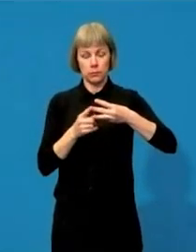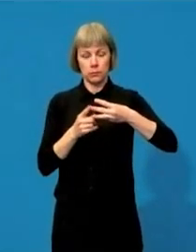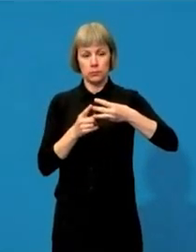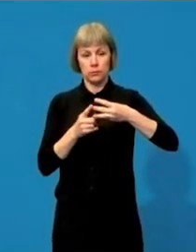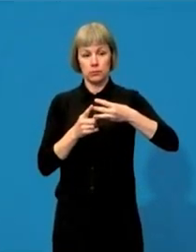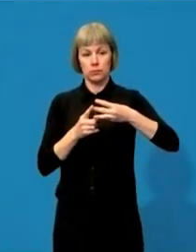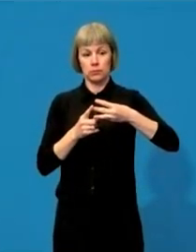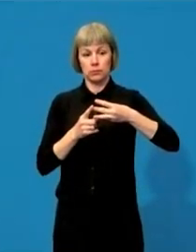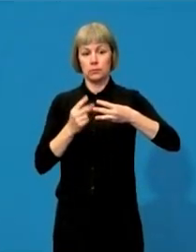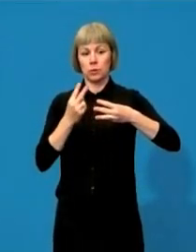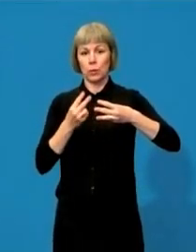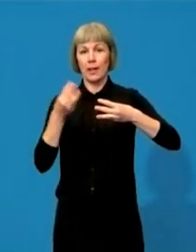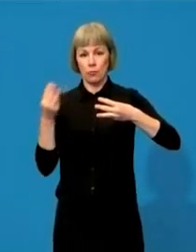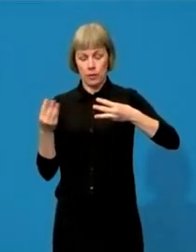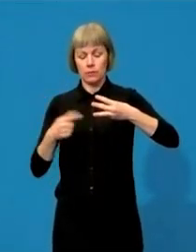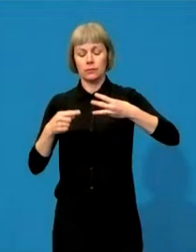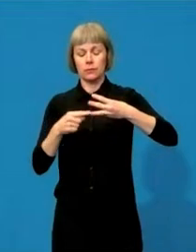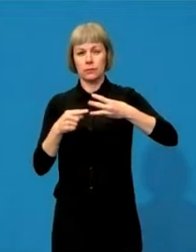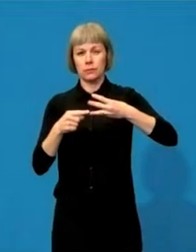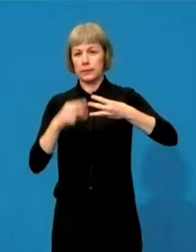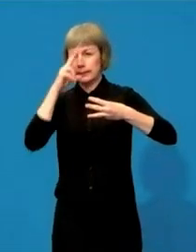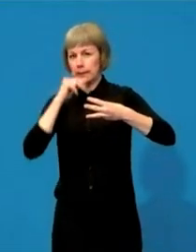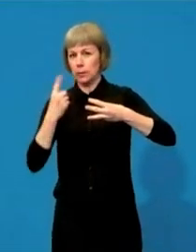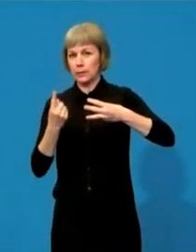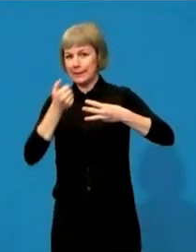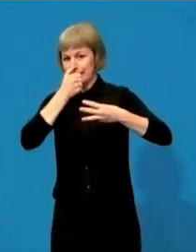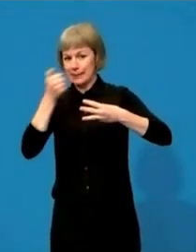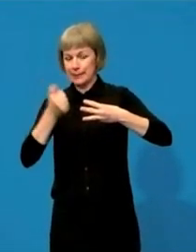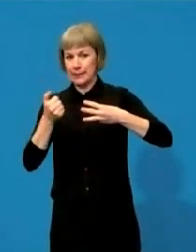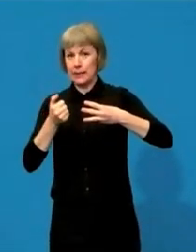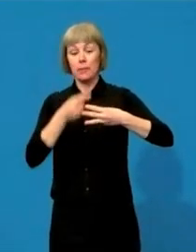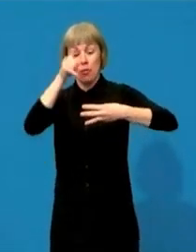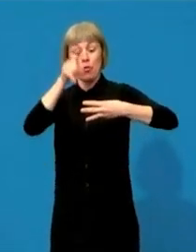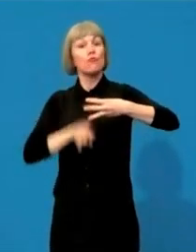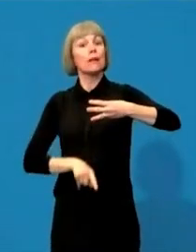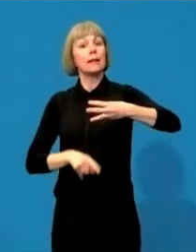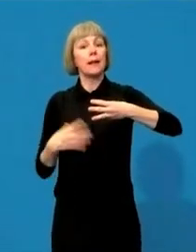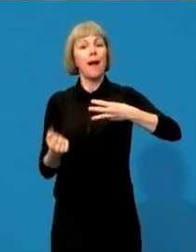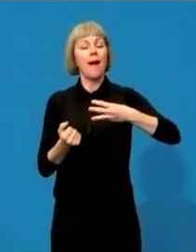Each of these boys have been diagnosed with fetal alcohol spectrum disorder, known as